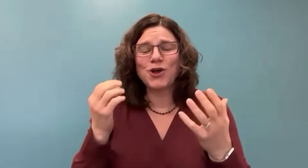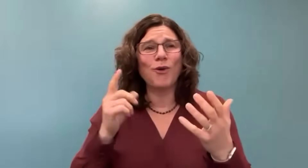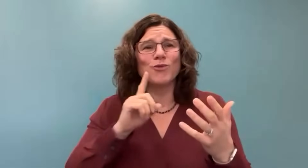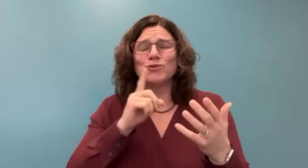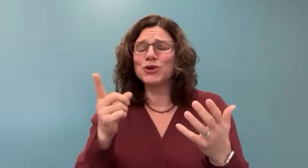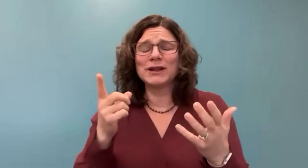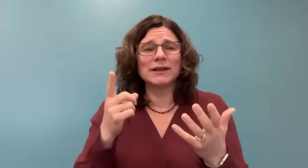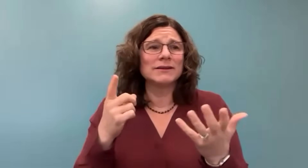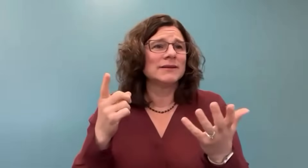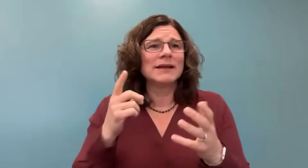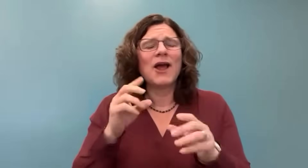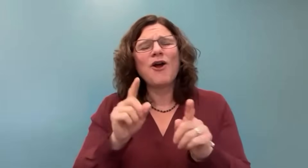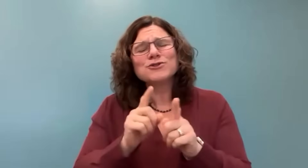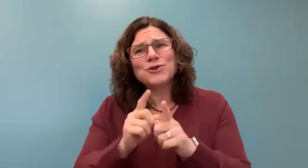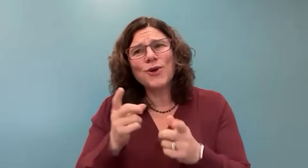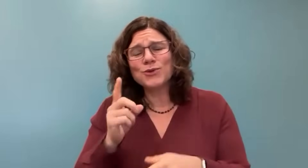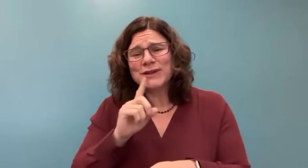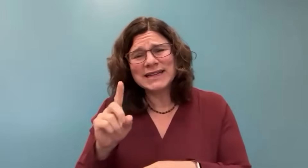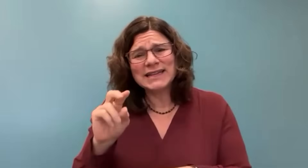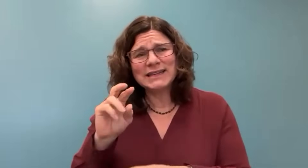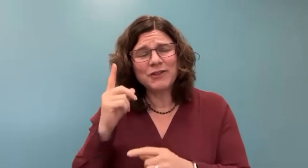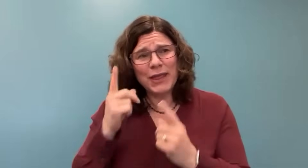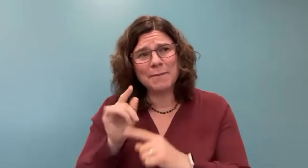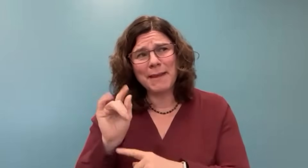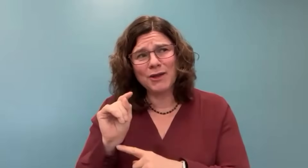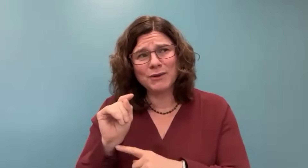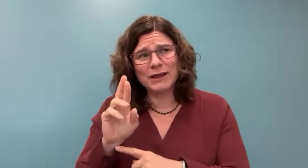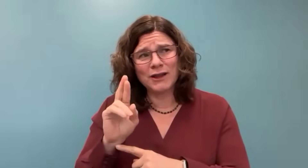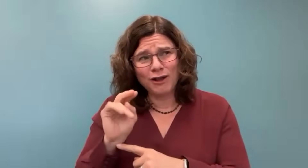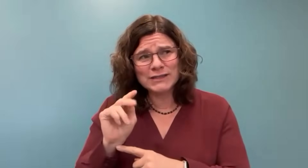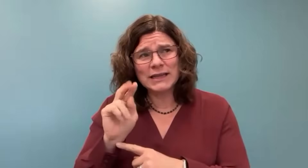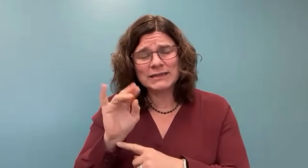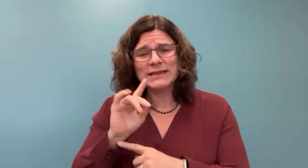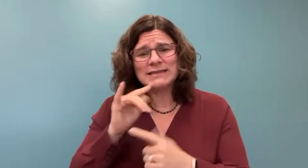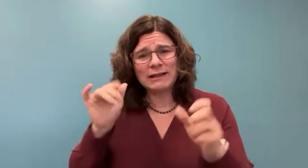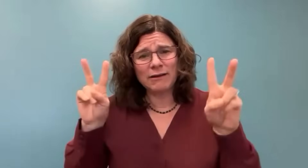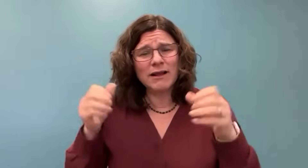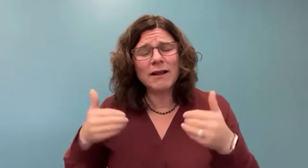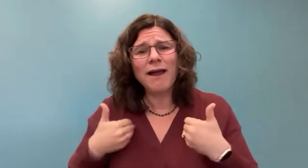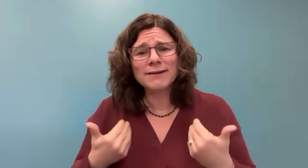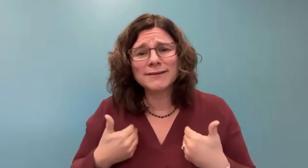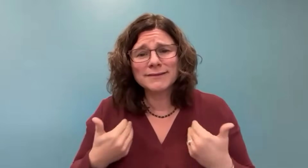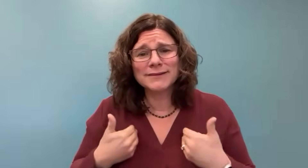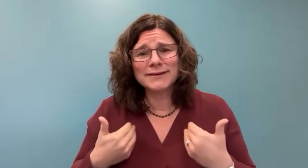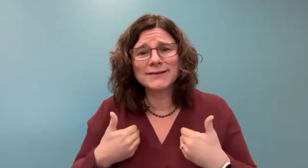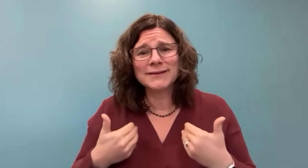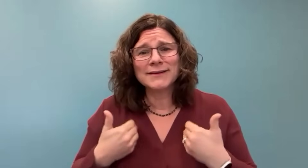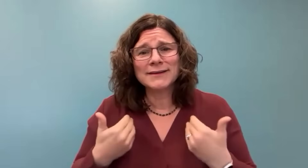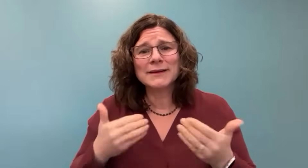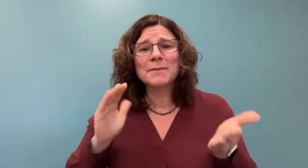Also, if you think about it, RIT/NTID is “young.”